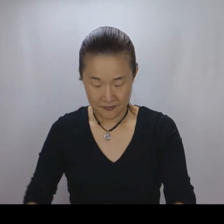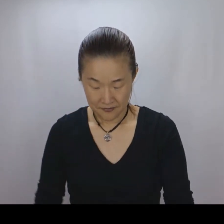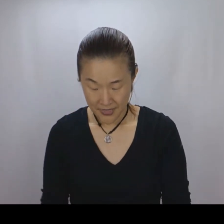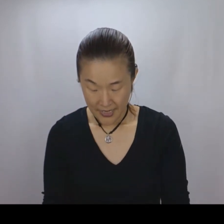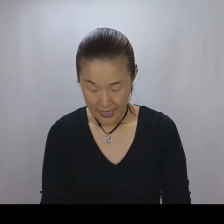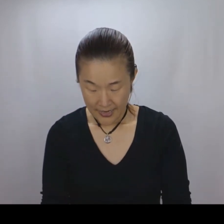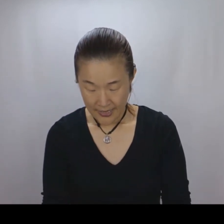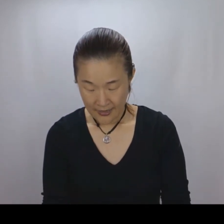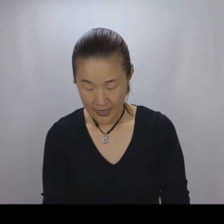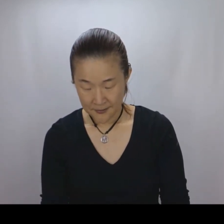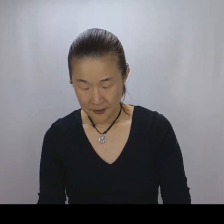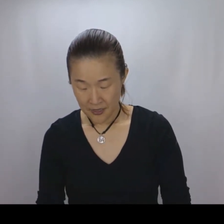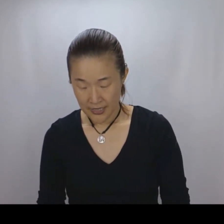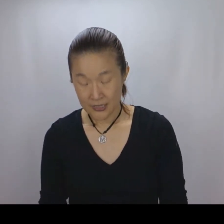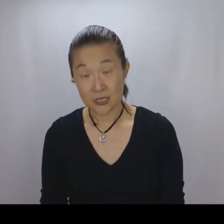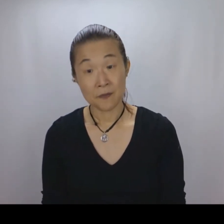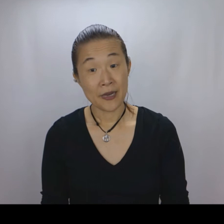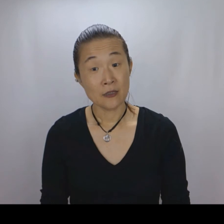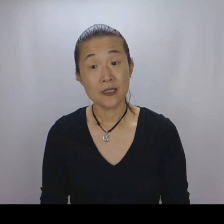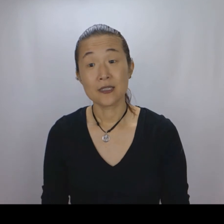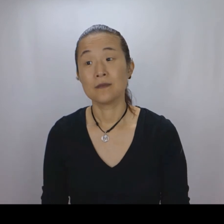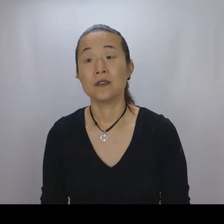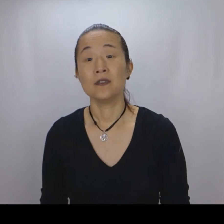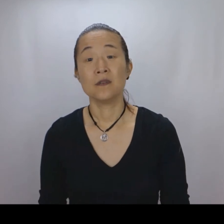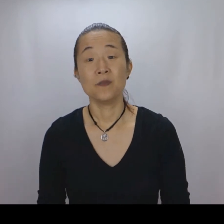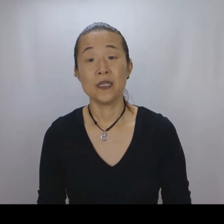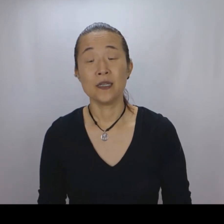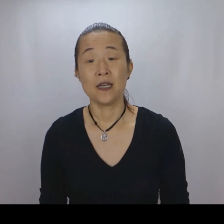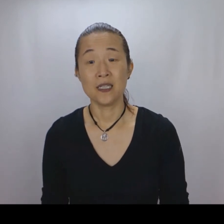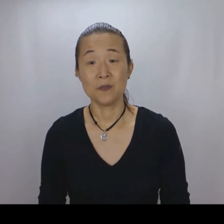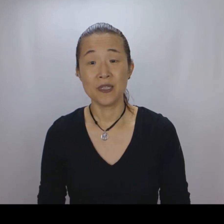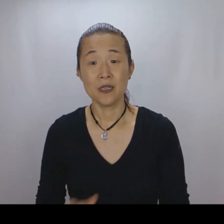And then as far as a spouse you can be a husband,